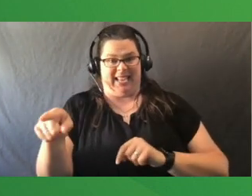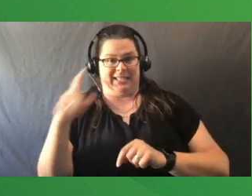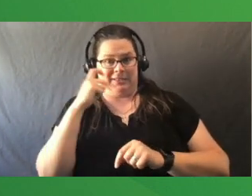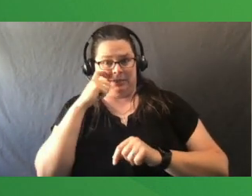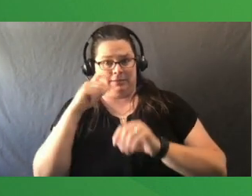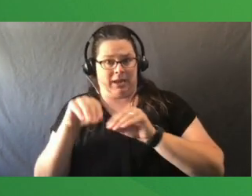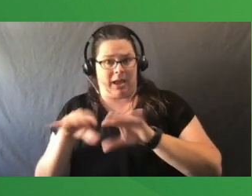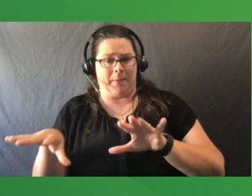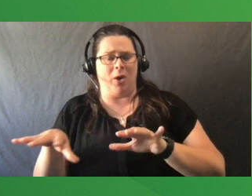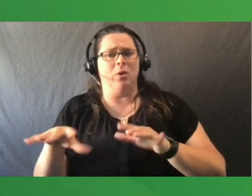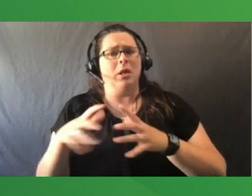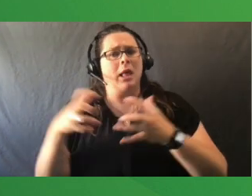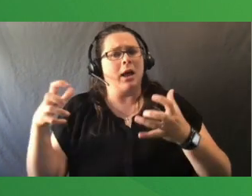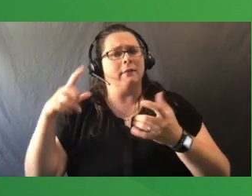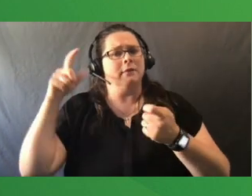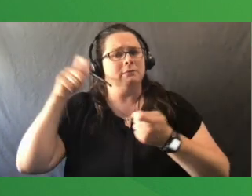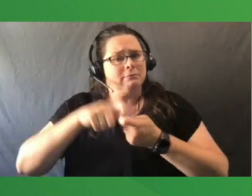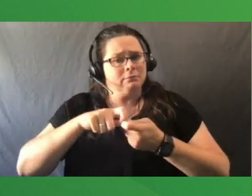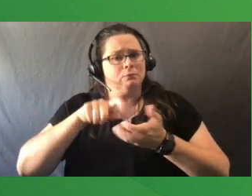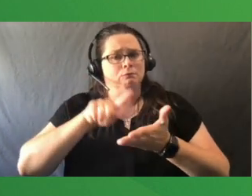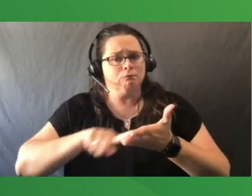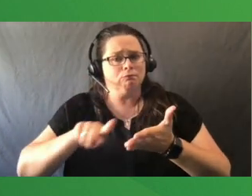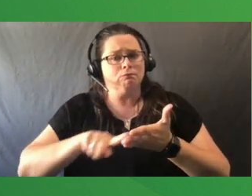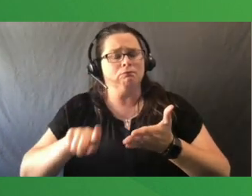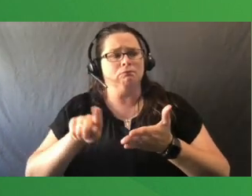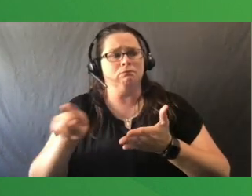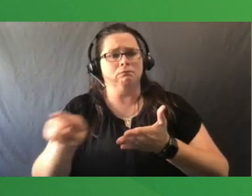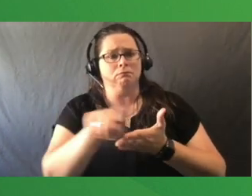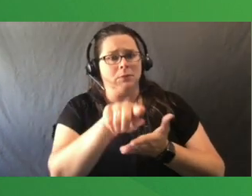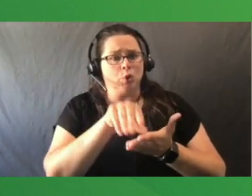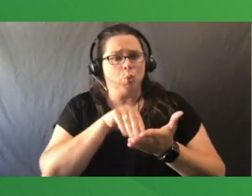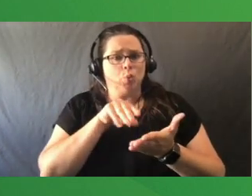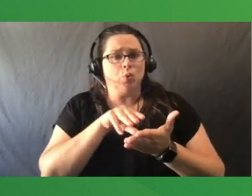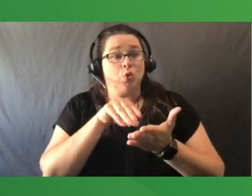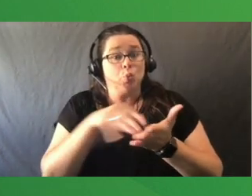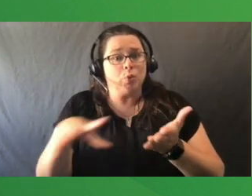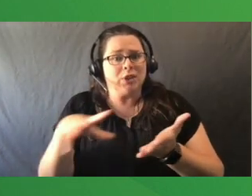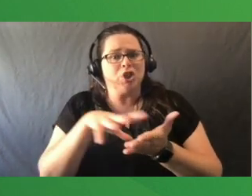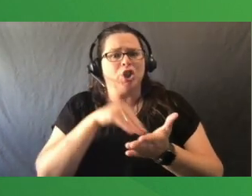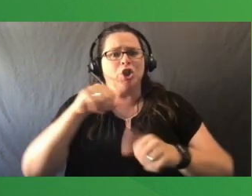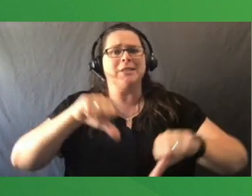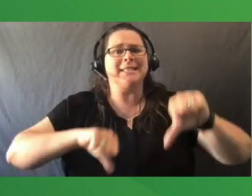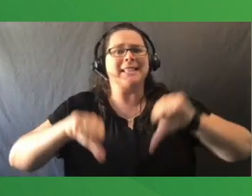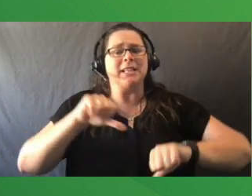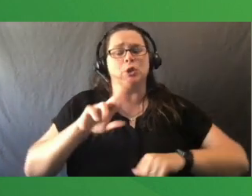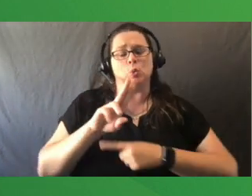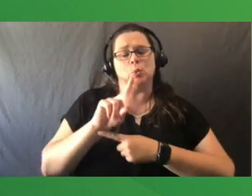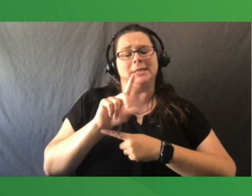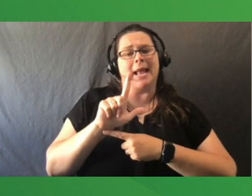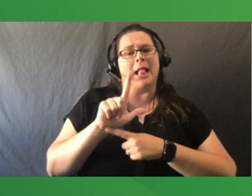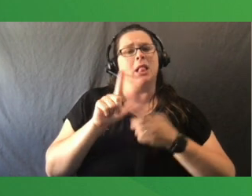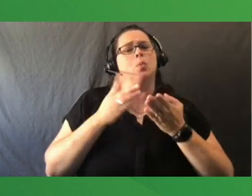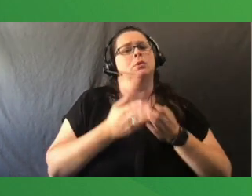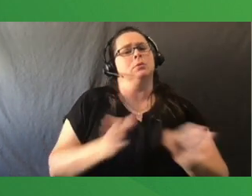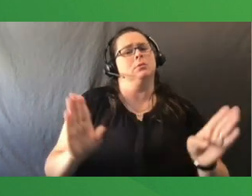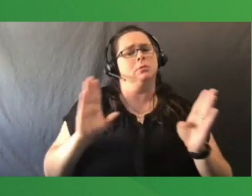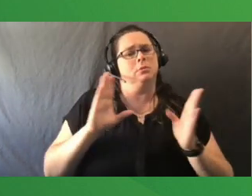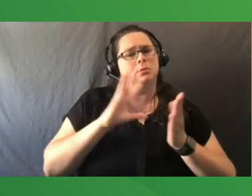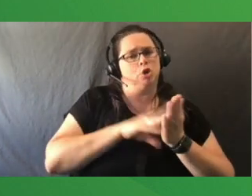research on how students learned science. So UDL was for like just learning in general and now we're talking about learning science.